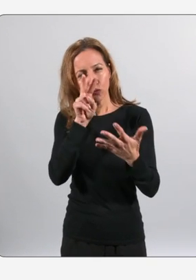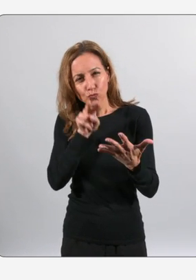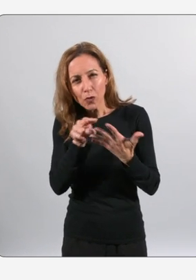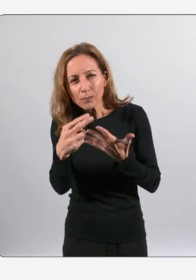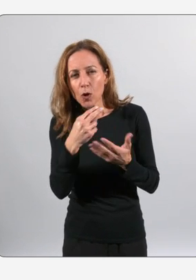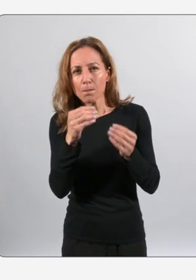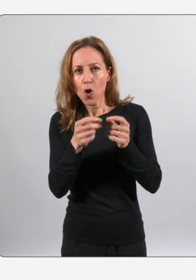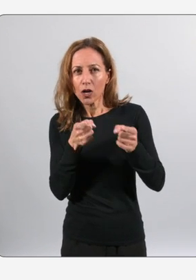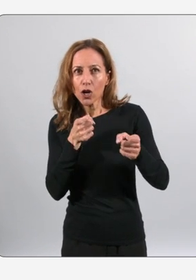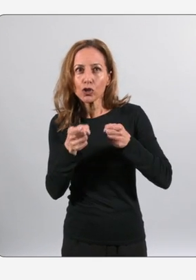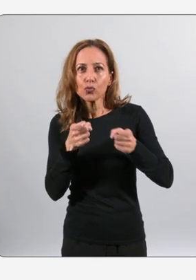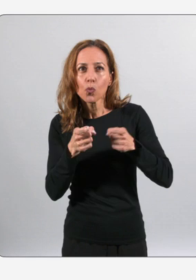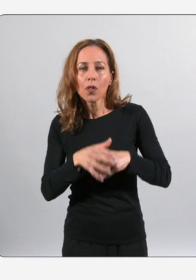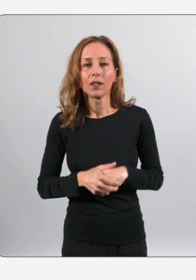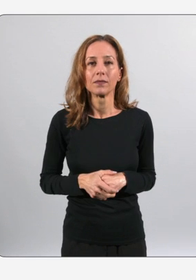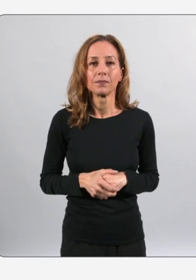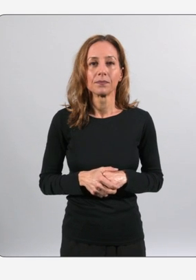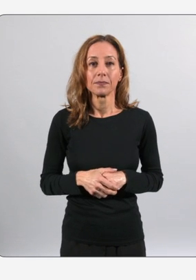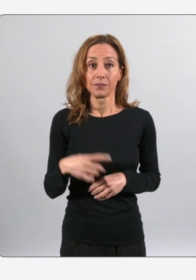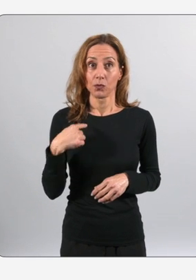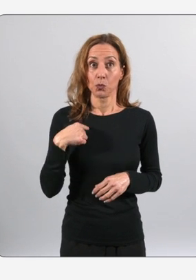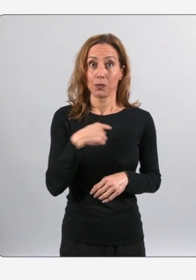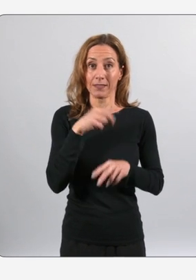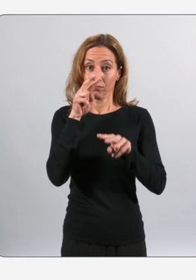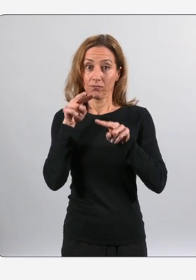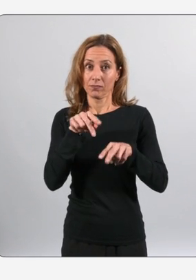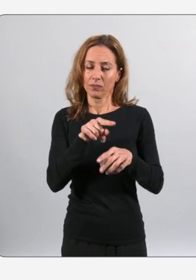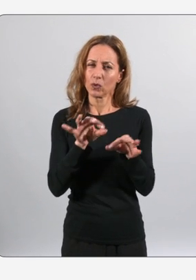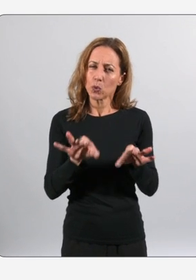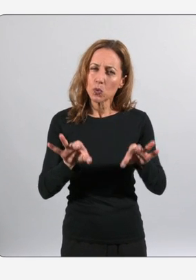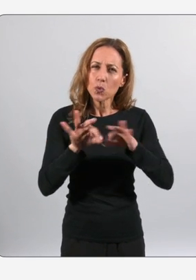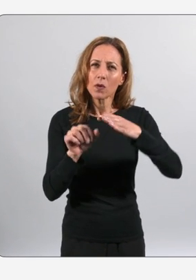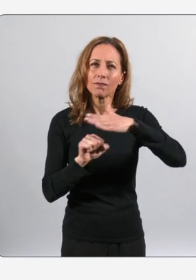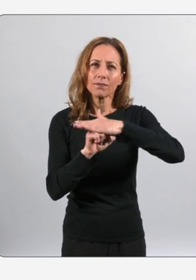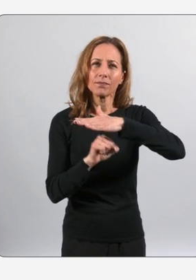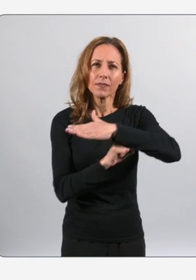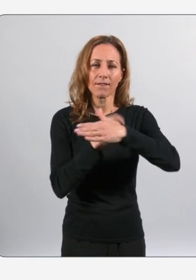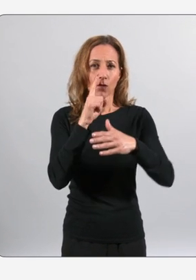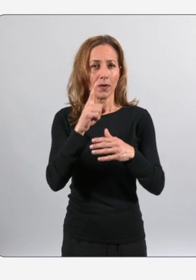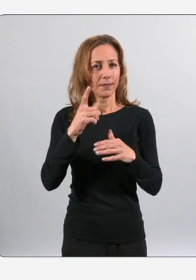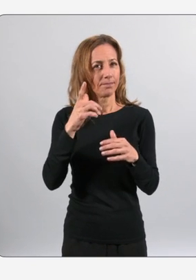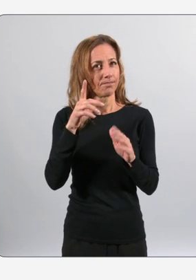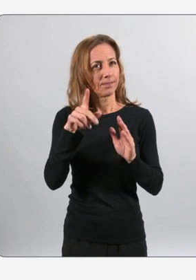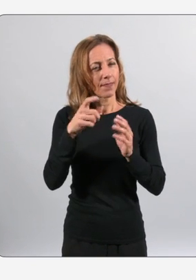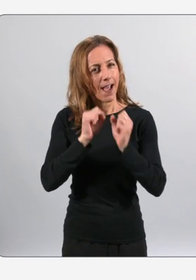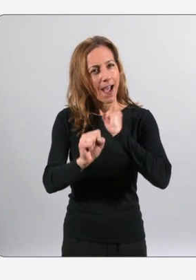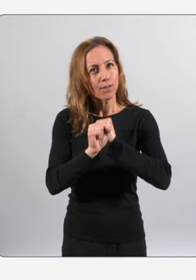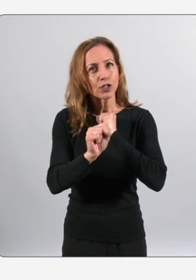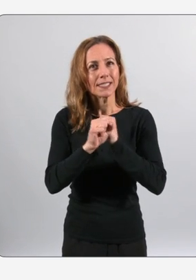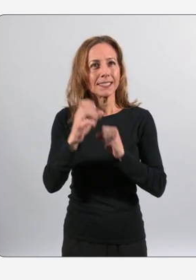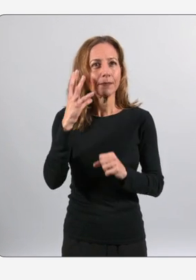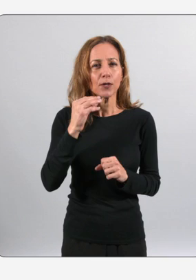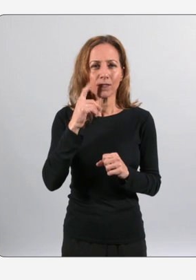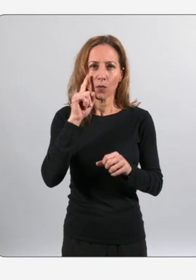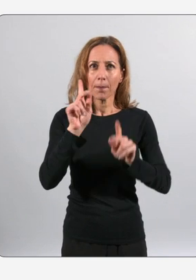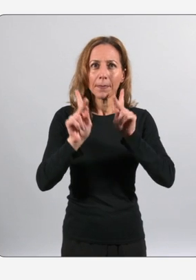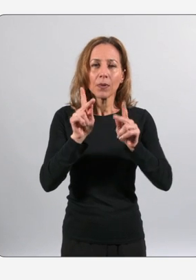and control. And we view these as core tenets of building an advertising experience for people who interact with our ads.